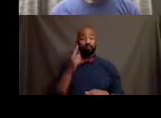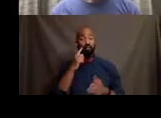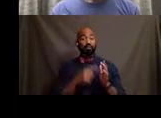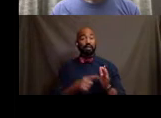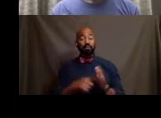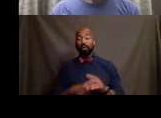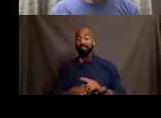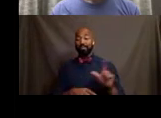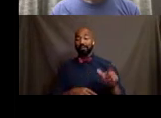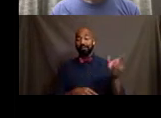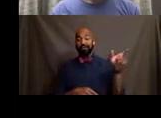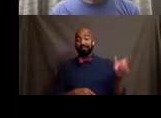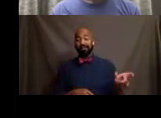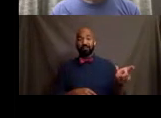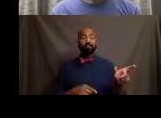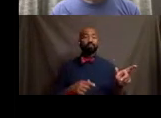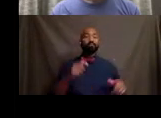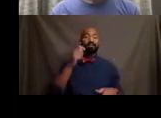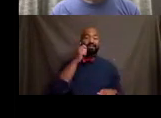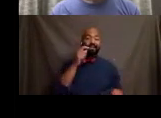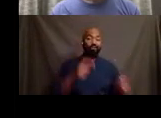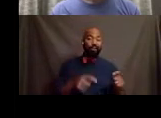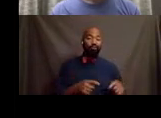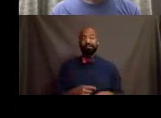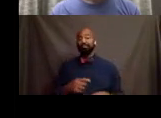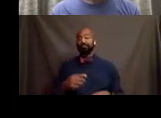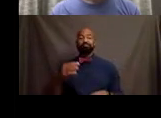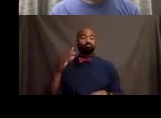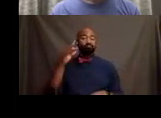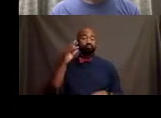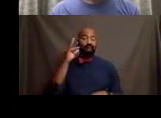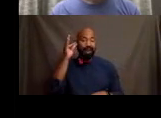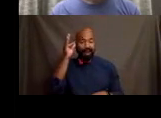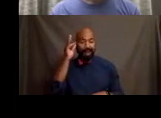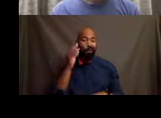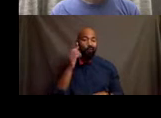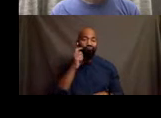the facial body hair growth for sure, something scalp hair loss, increased muscle mass, strength,